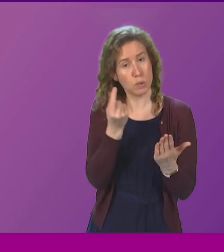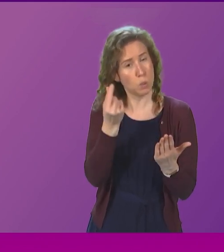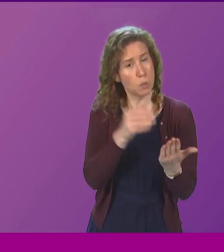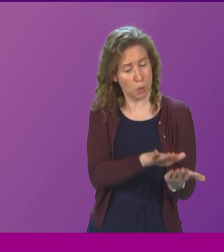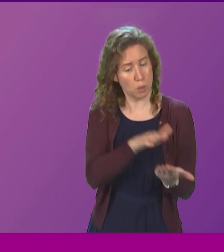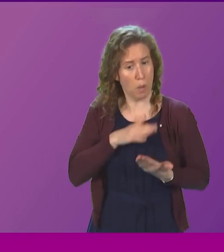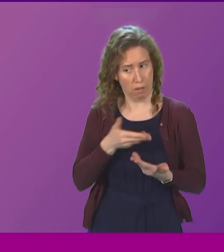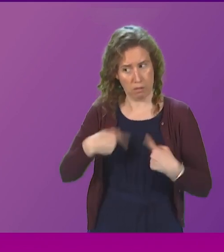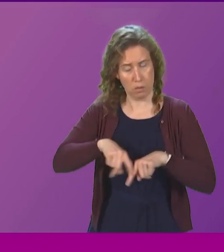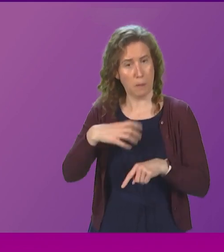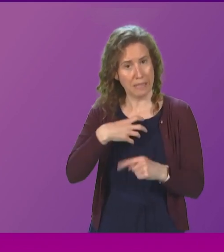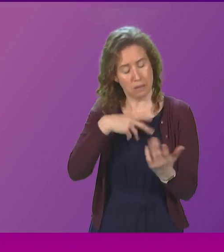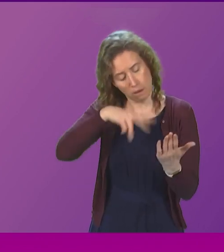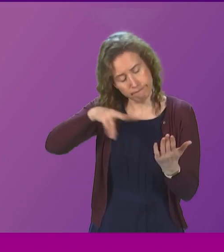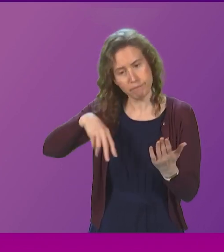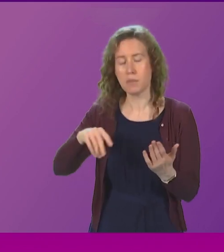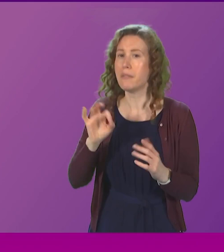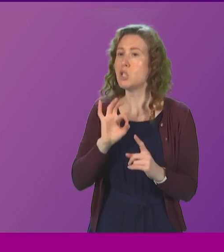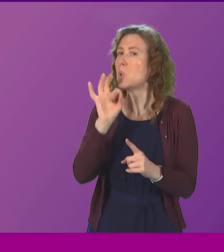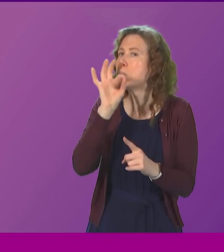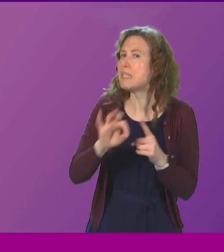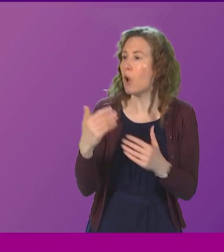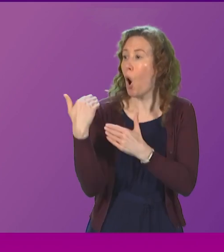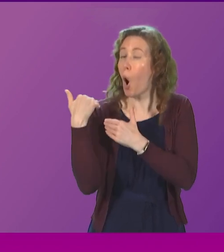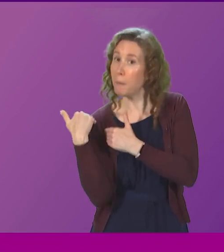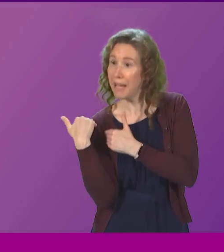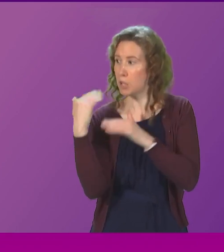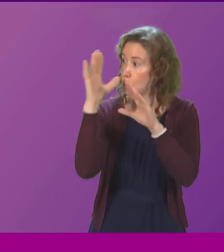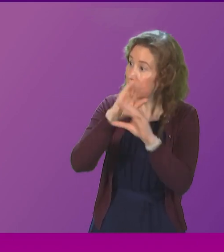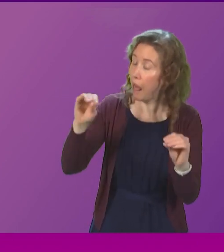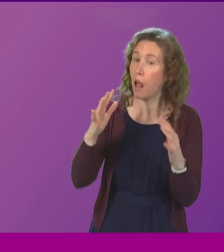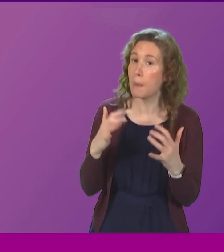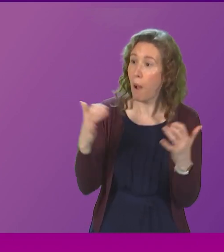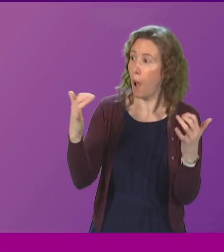Although there is no specific obligation to inform Parliament of procurement competitions,